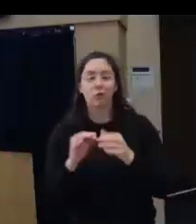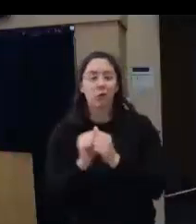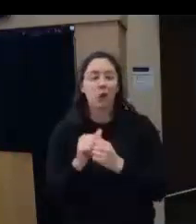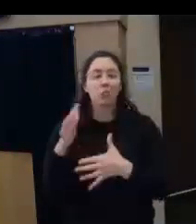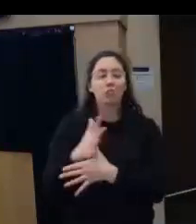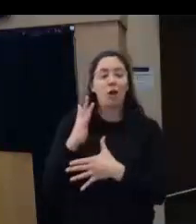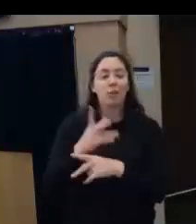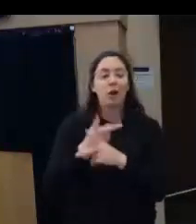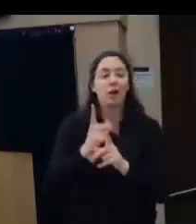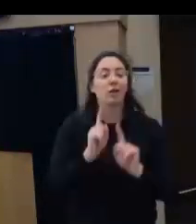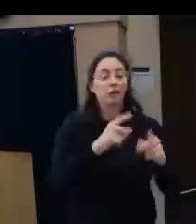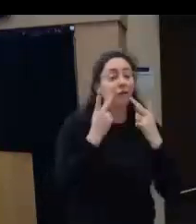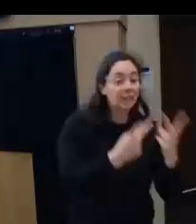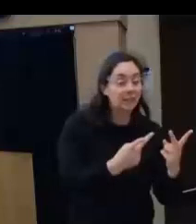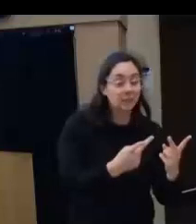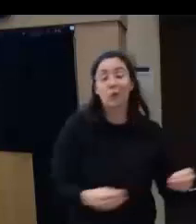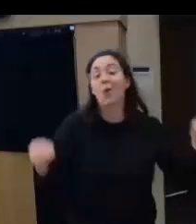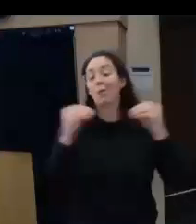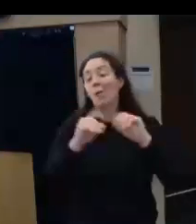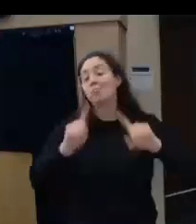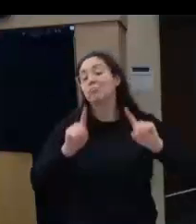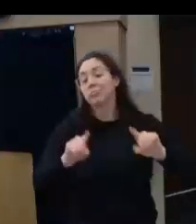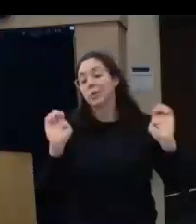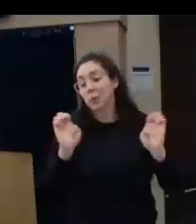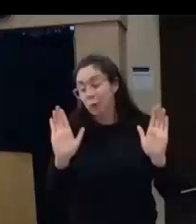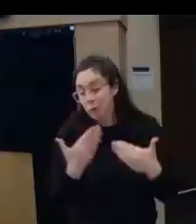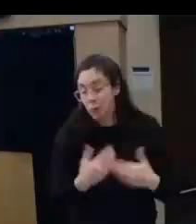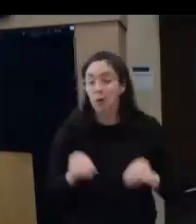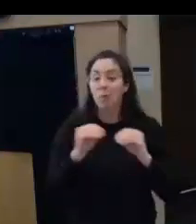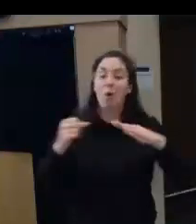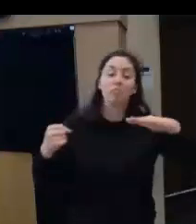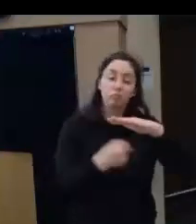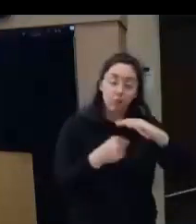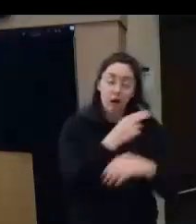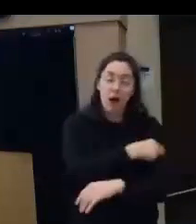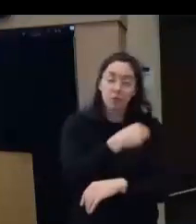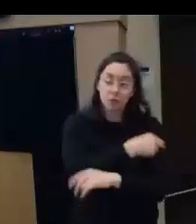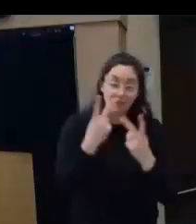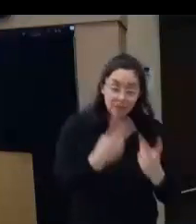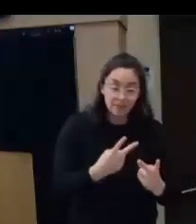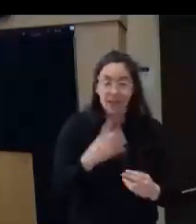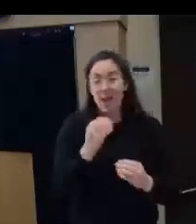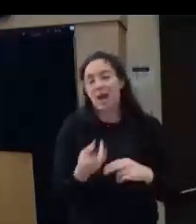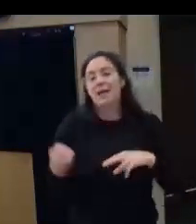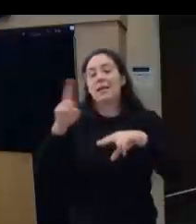hospital visits more emergency room visits more hospitalizations and increased mortality risk